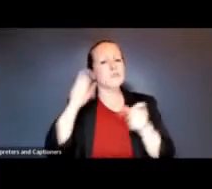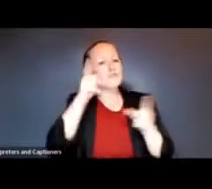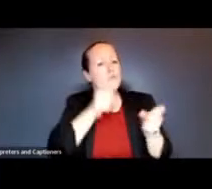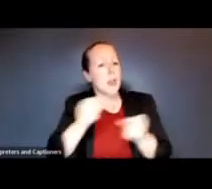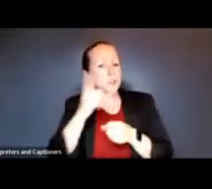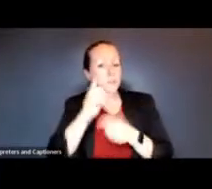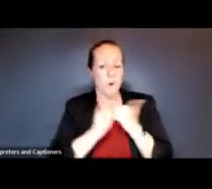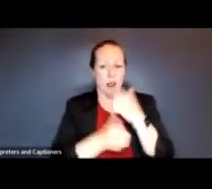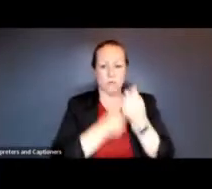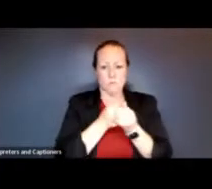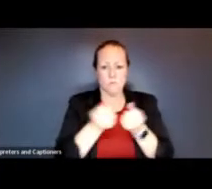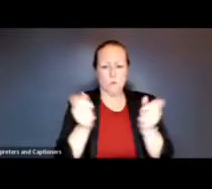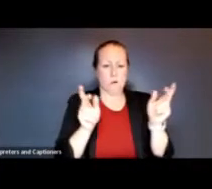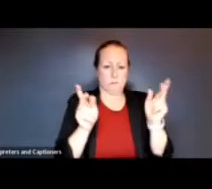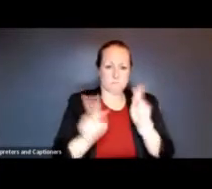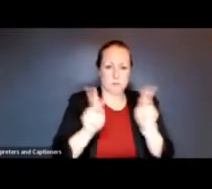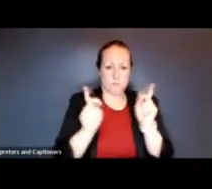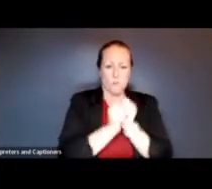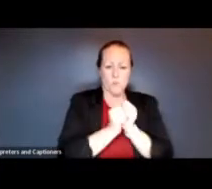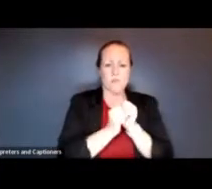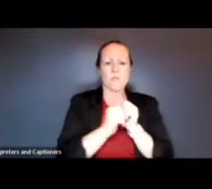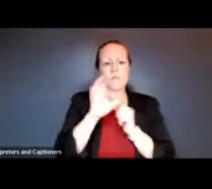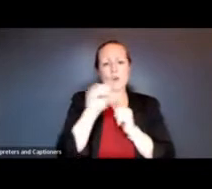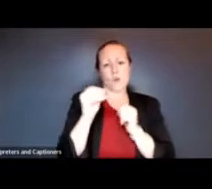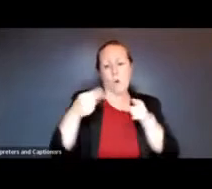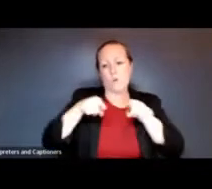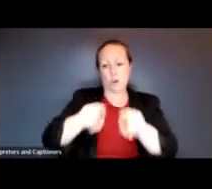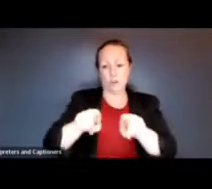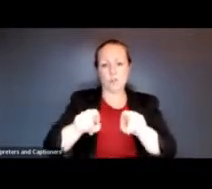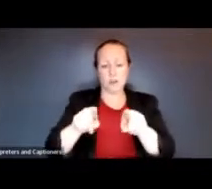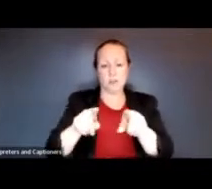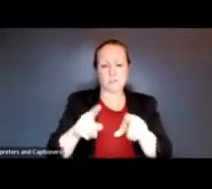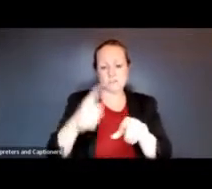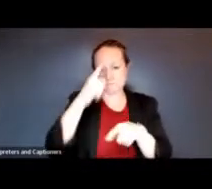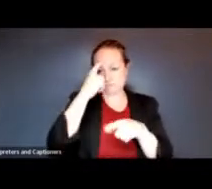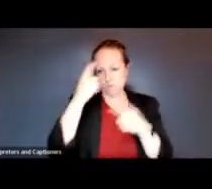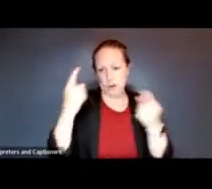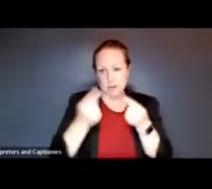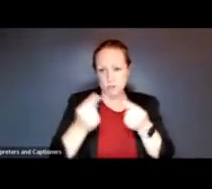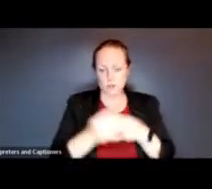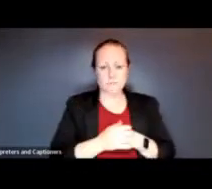health and brain injury. Next slide. The guide provides an overview of the prevalence and